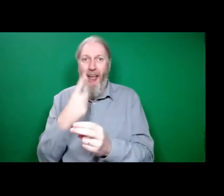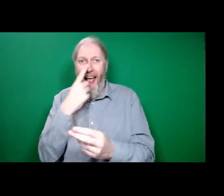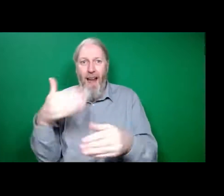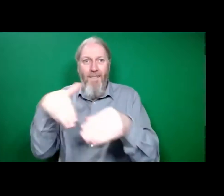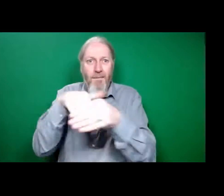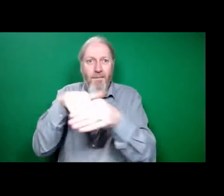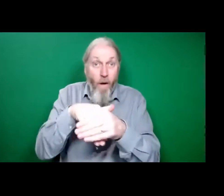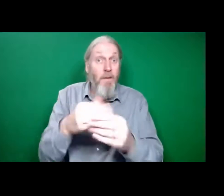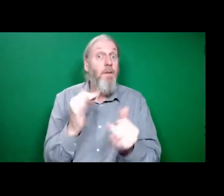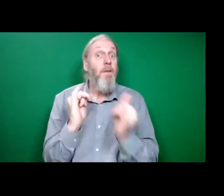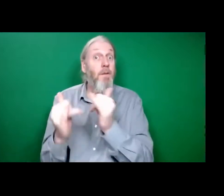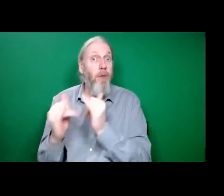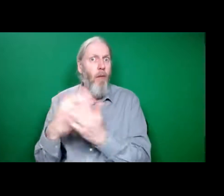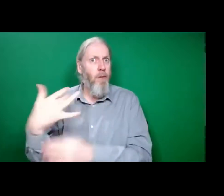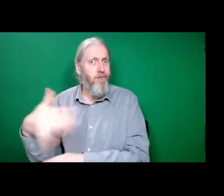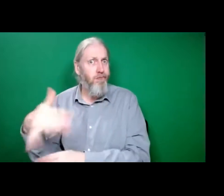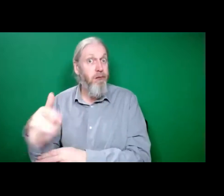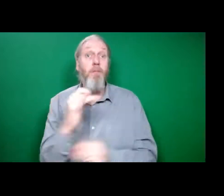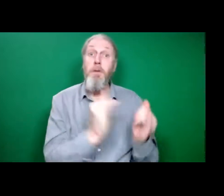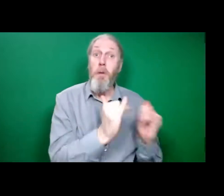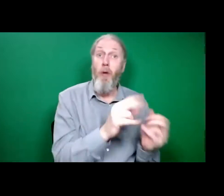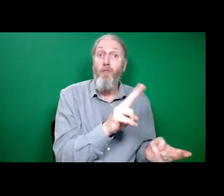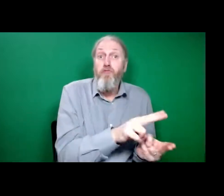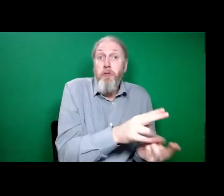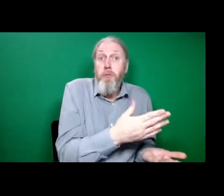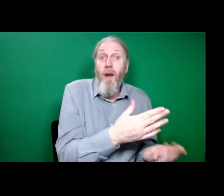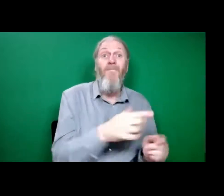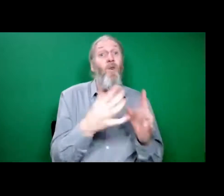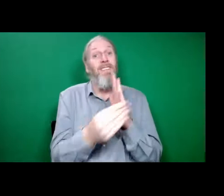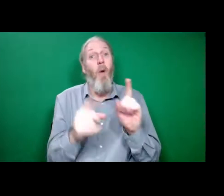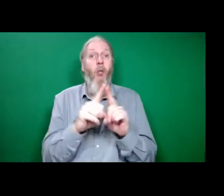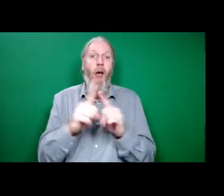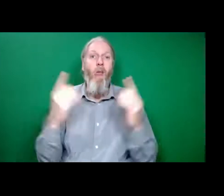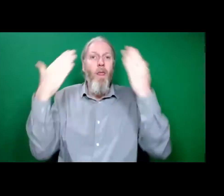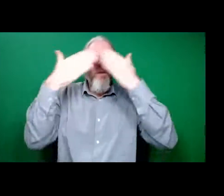In short, the move that we're all making to online retail which, of course, started before the pandemic,